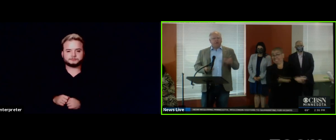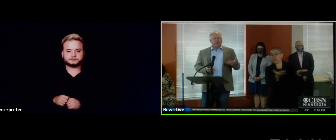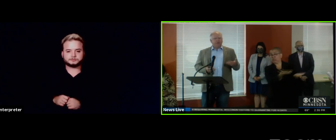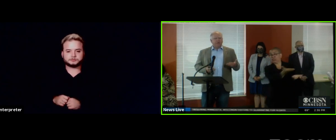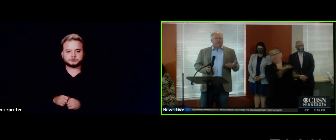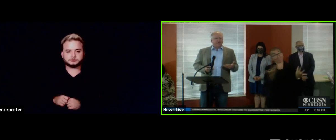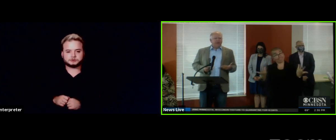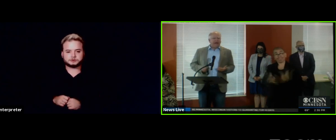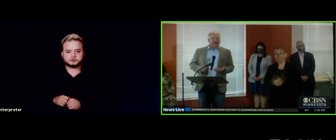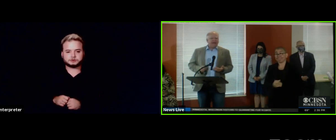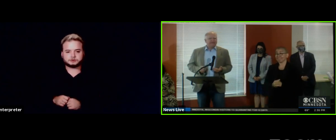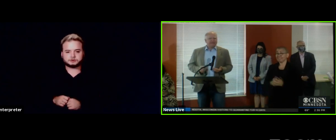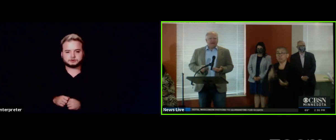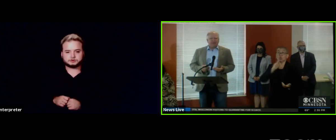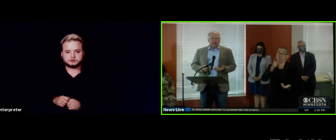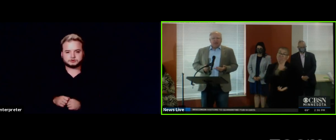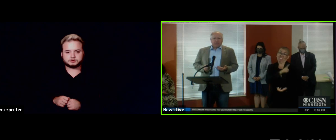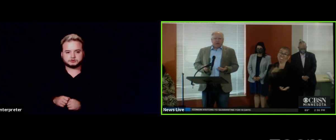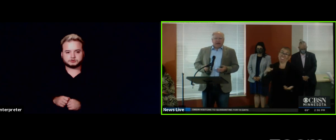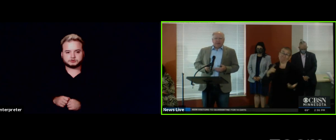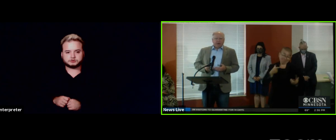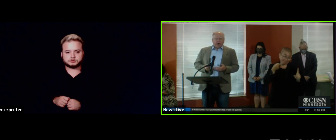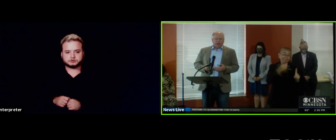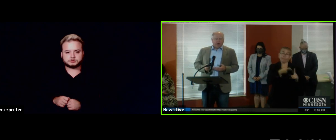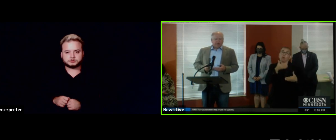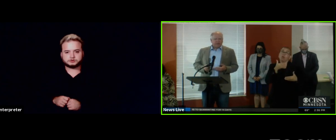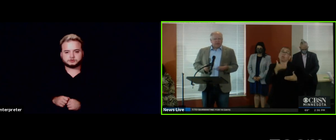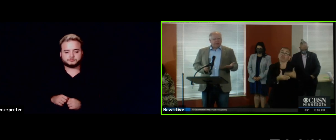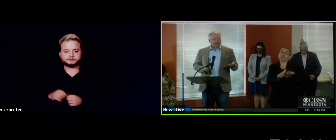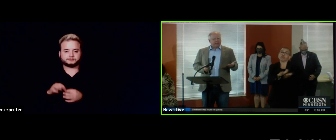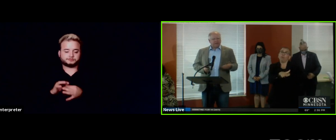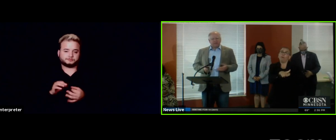run over things and that in itself is what I would argue, this comes back to the discussion